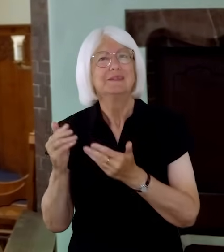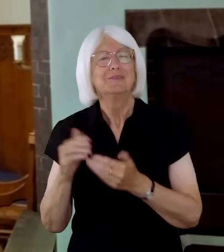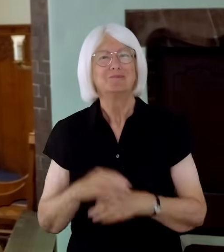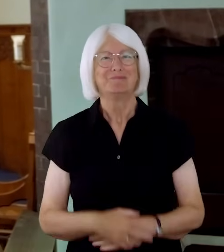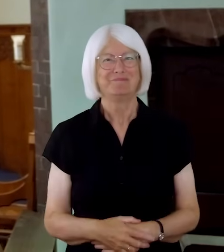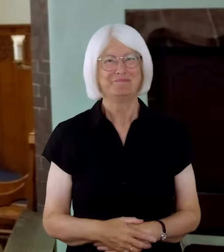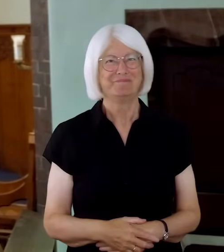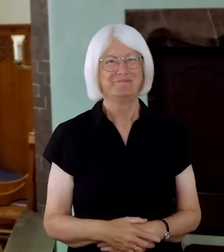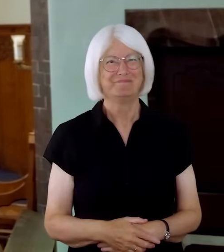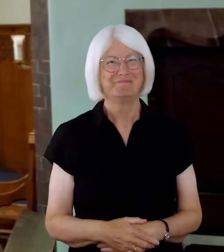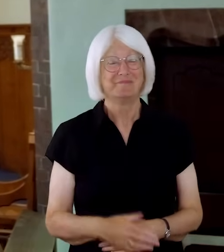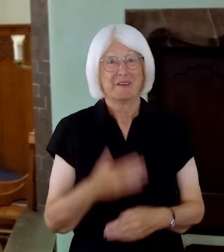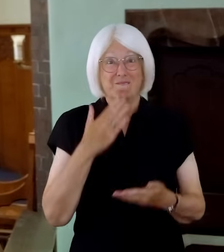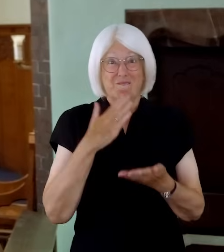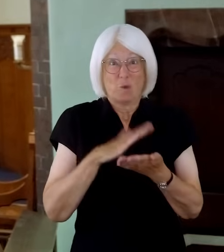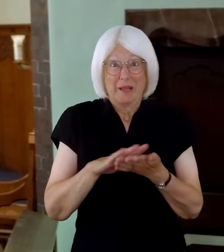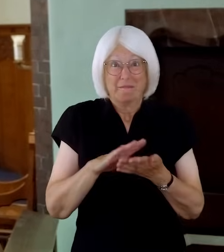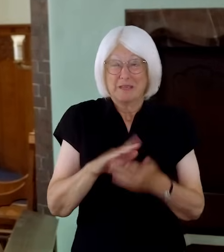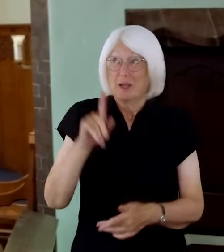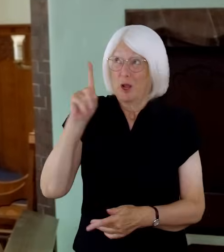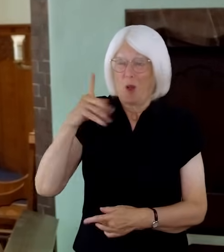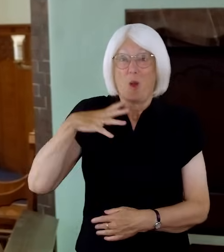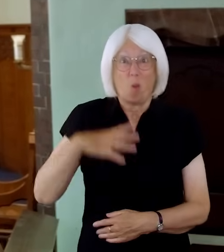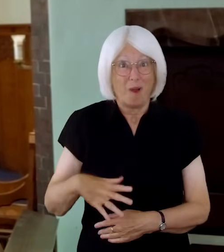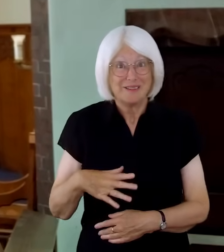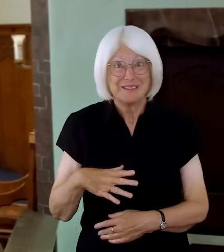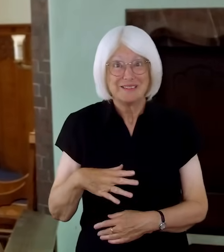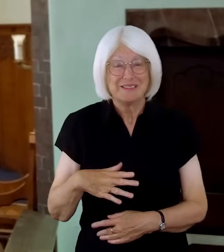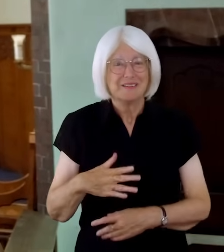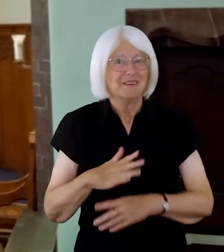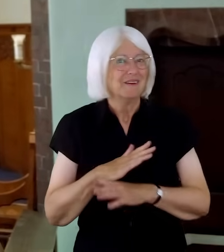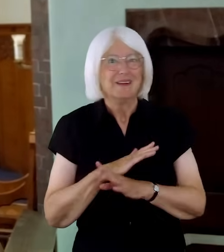Forgiveness called for by God is beyond all calculation.